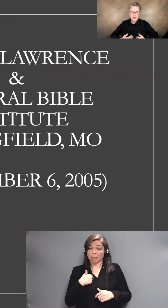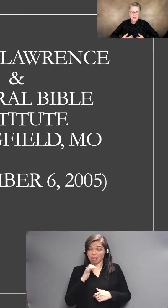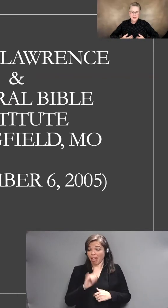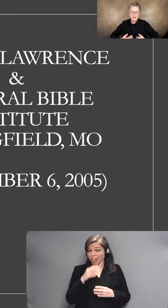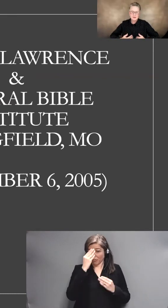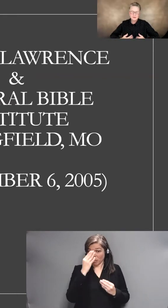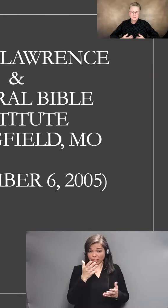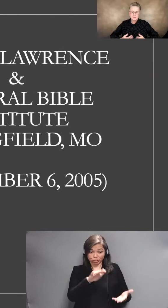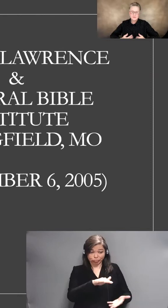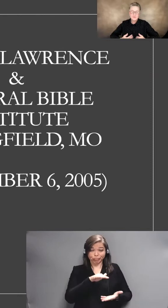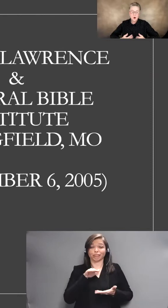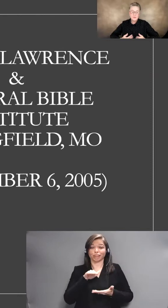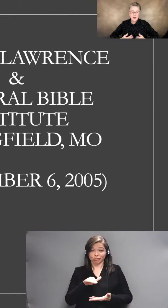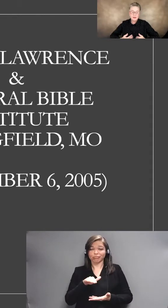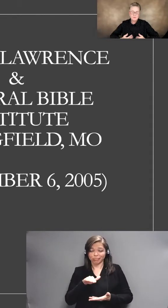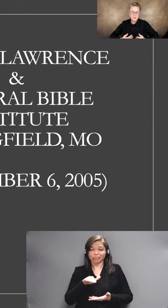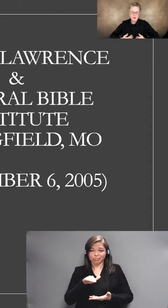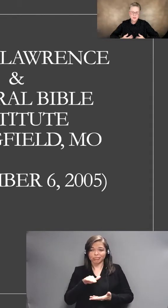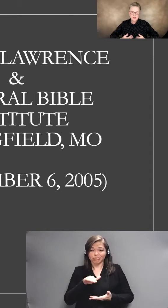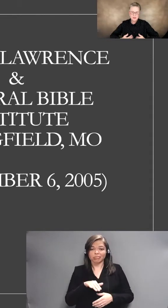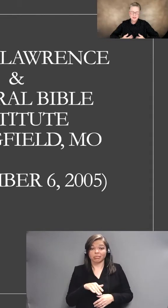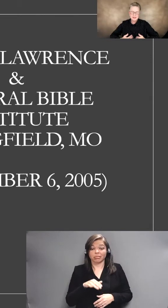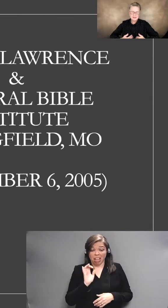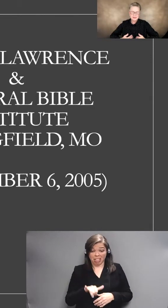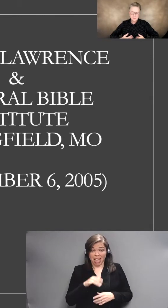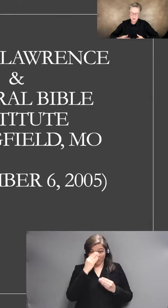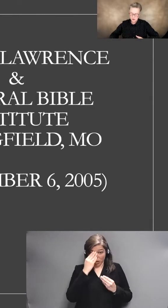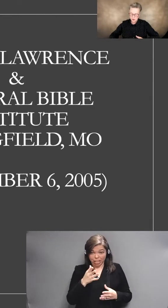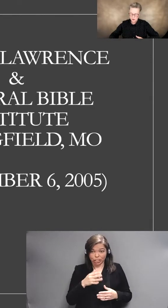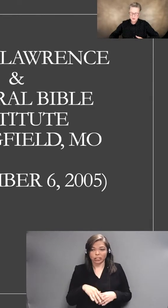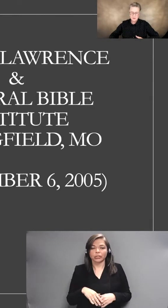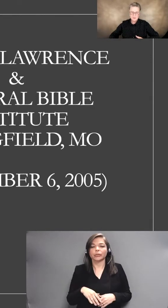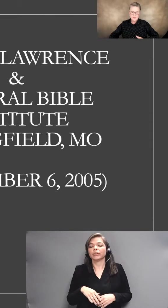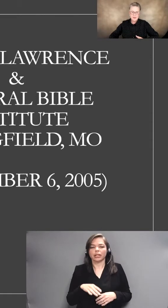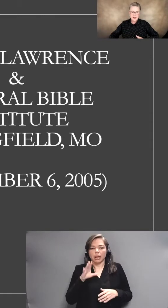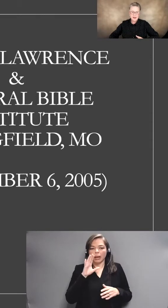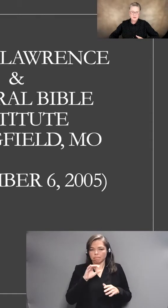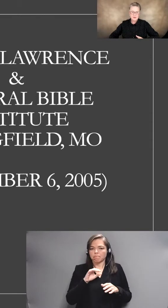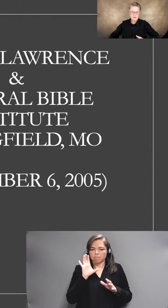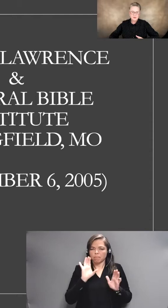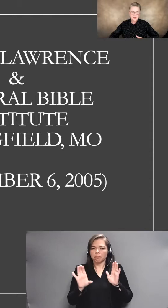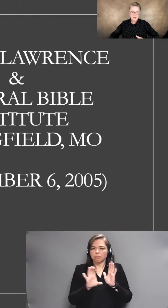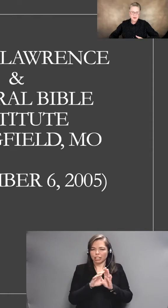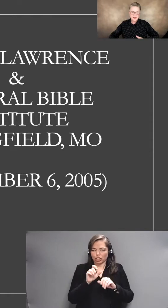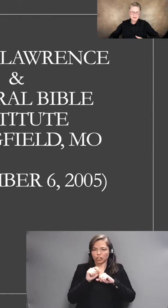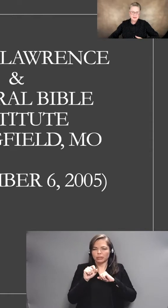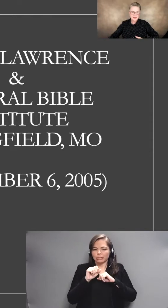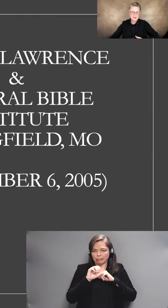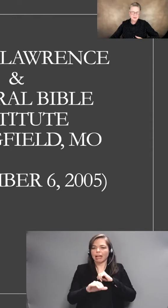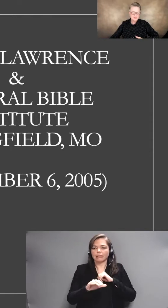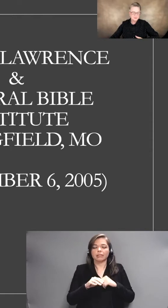and from that information, he sent a picture, and the picture that he sent